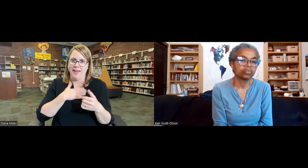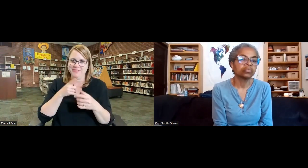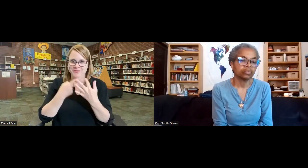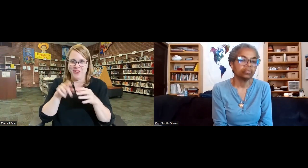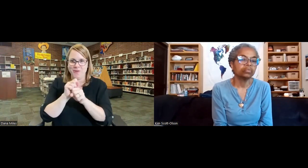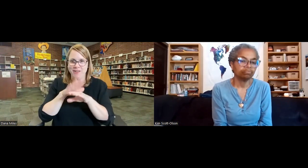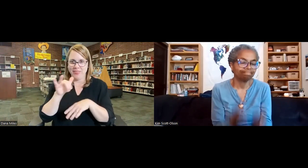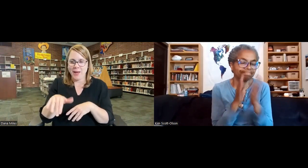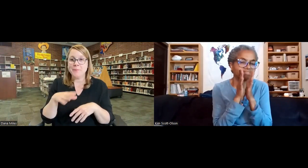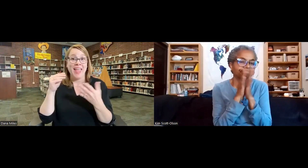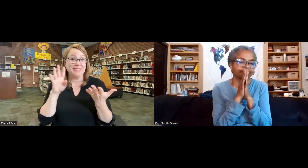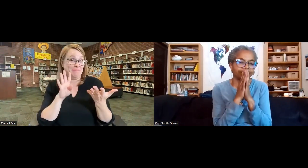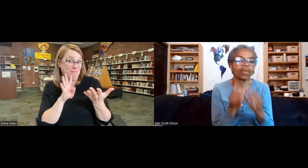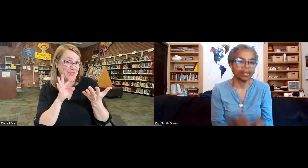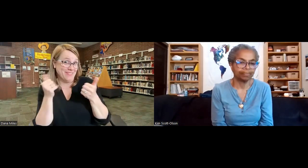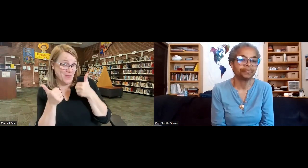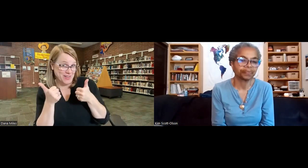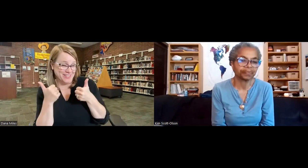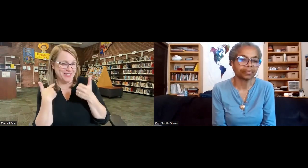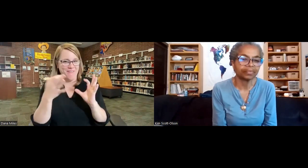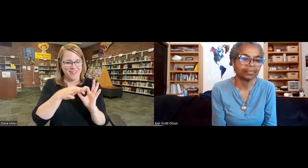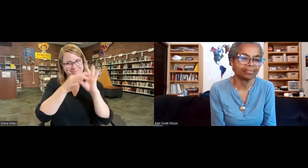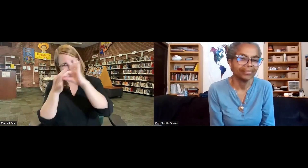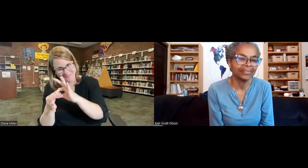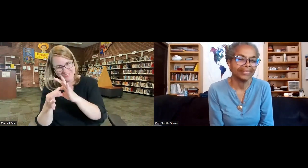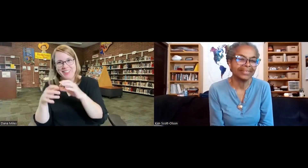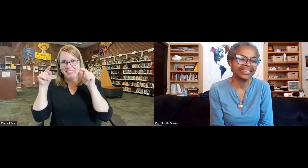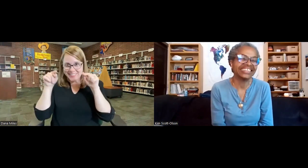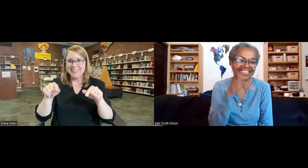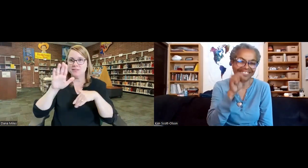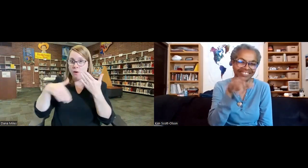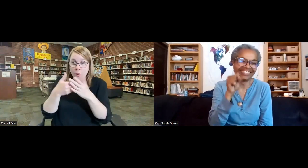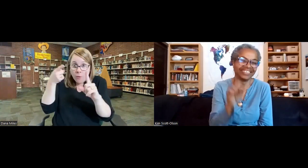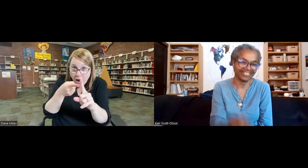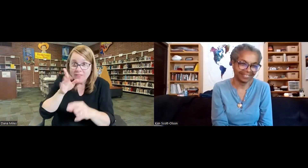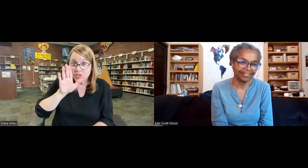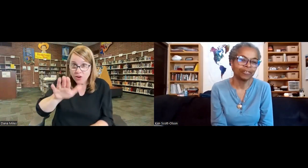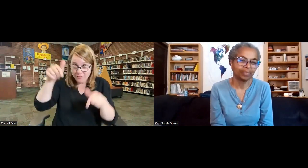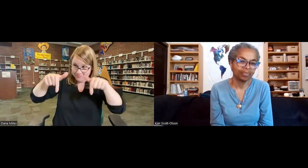So this is wonderful, I’m so happy you’ve started working on that. Speaking of which, that ties into the whole reason